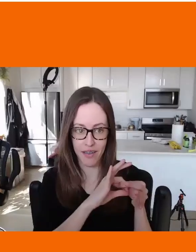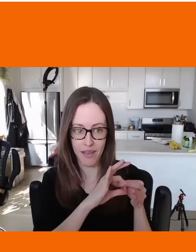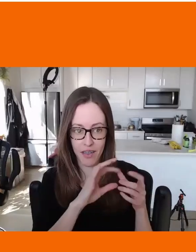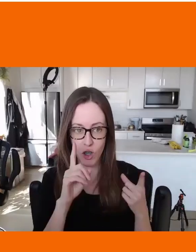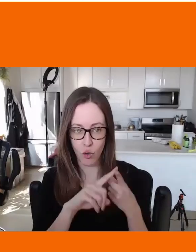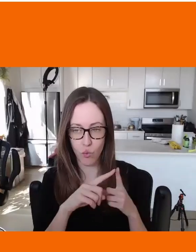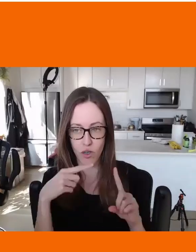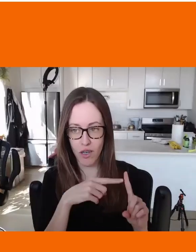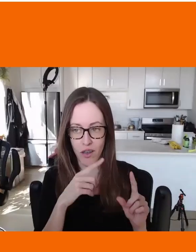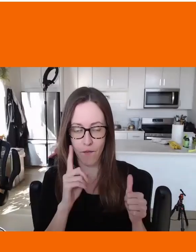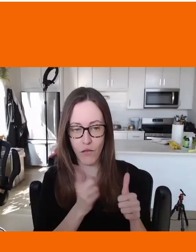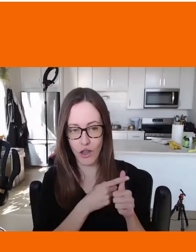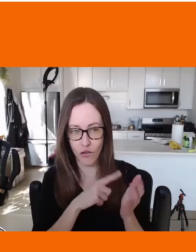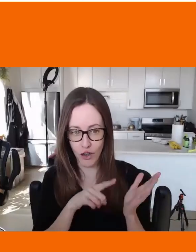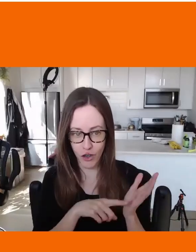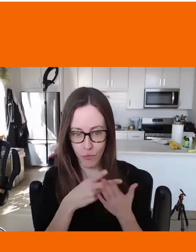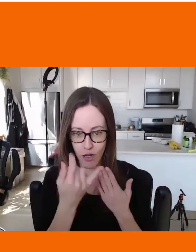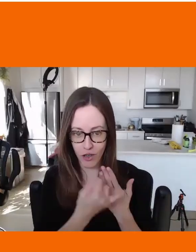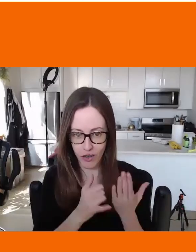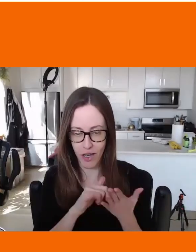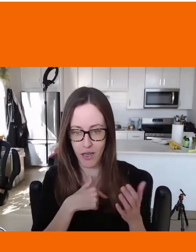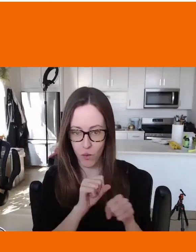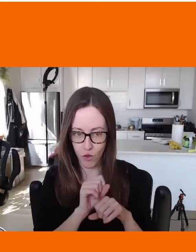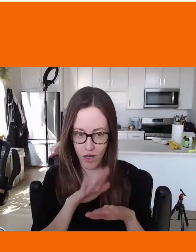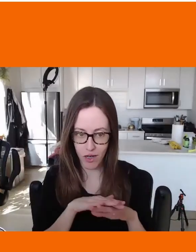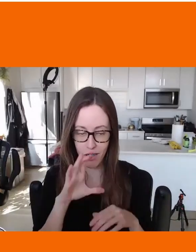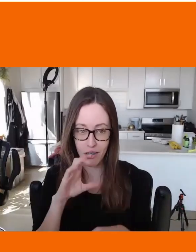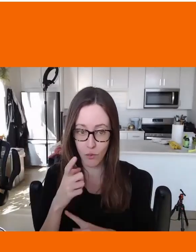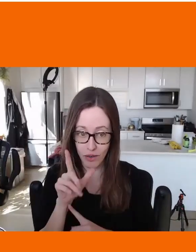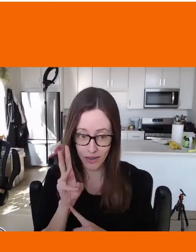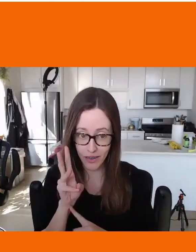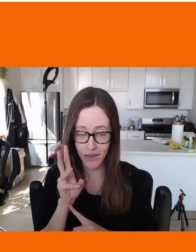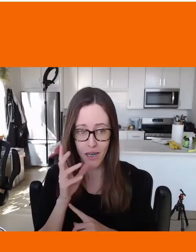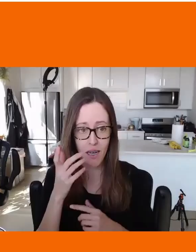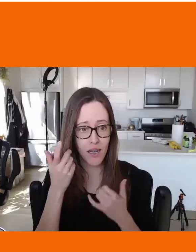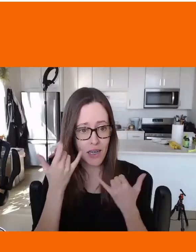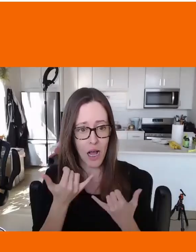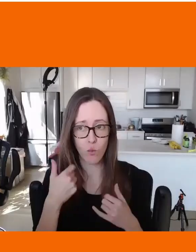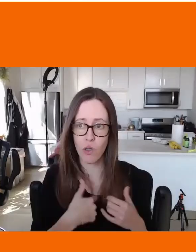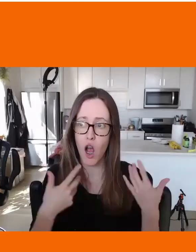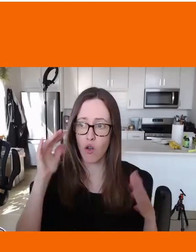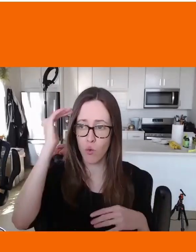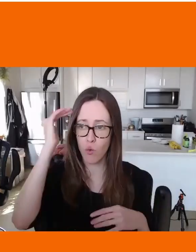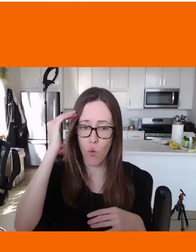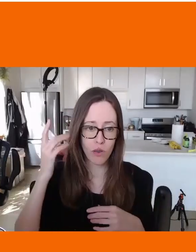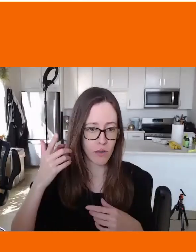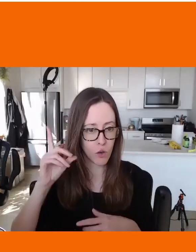And my mentor, Dr. Knight, was interested in this and brought me into his lab, where we focused on microbiome research.